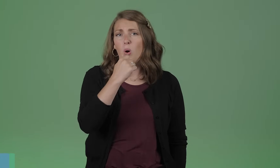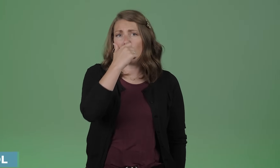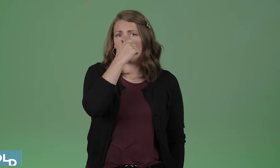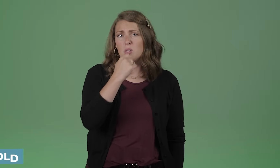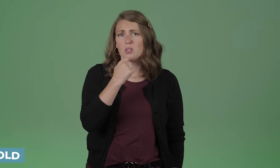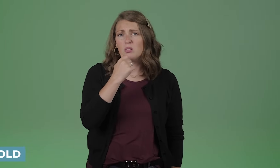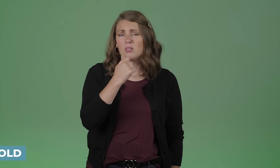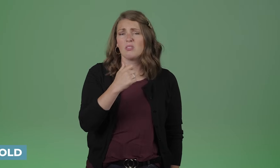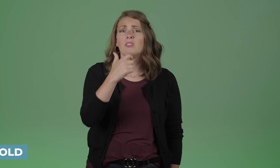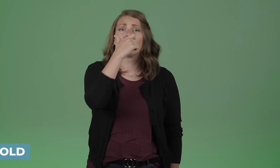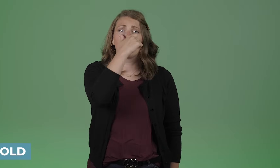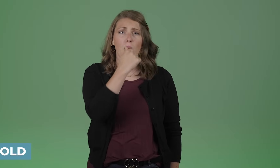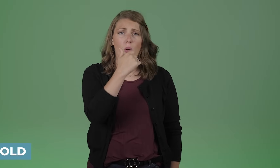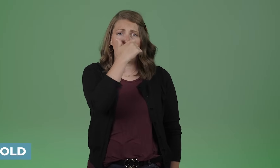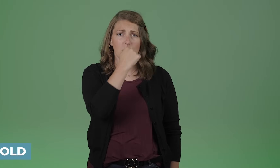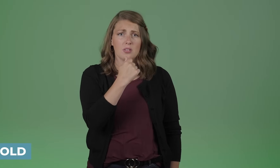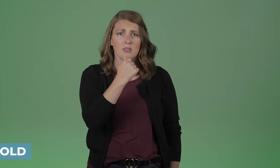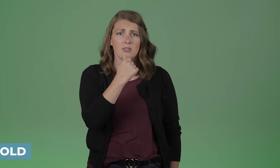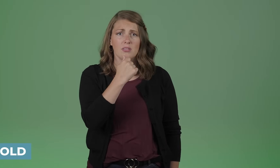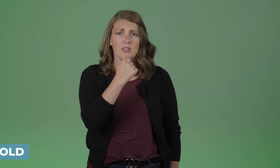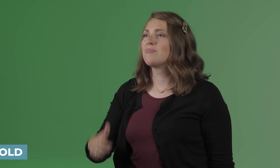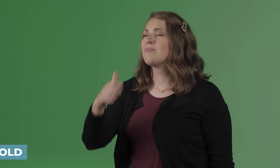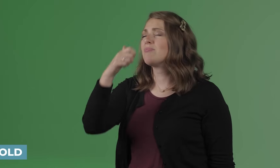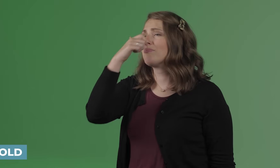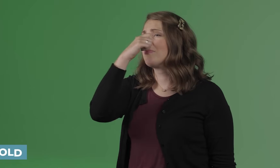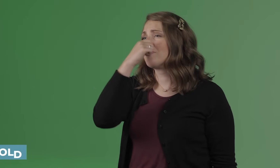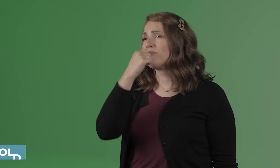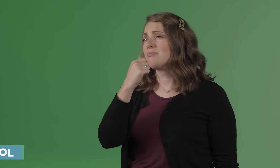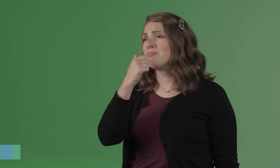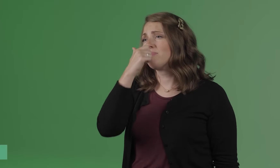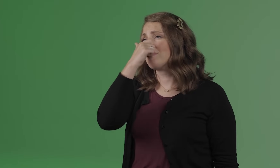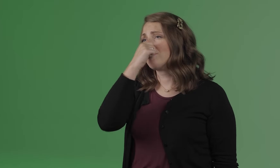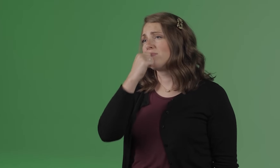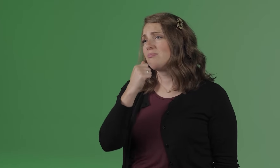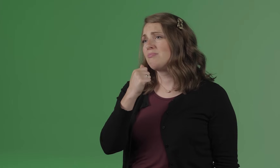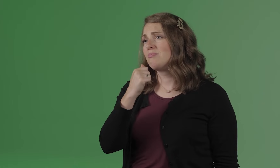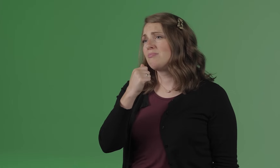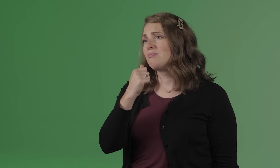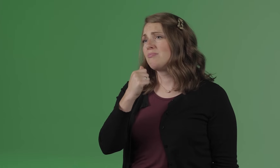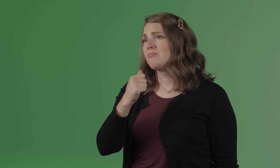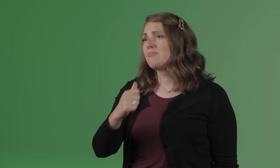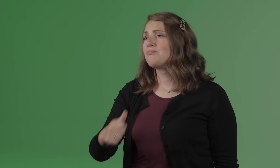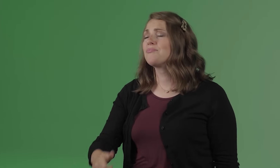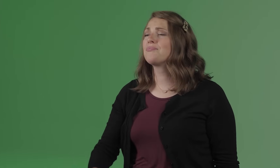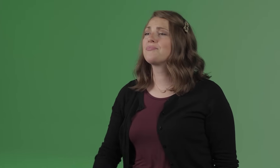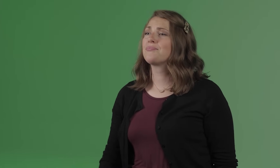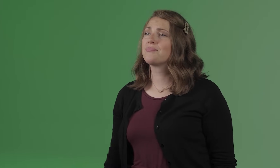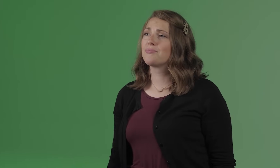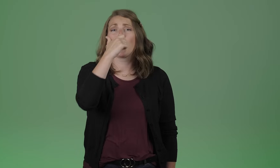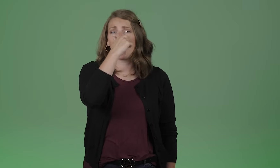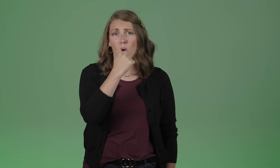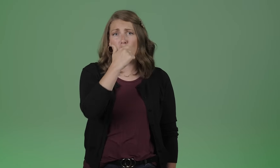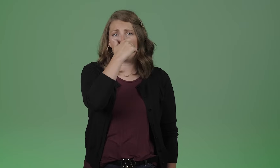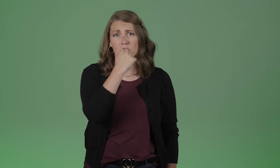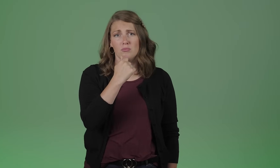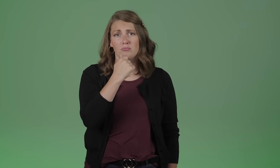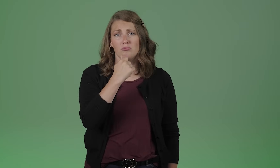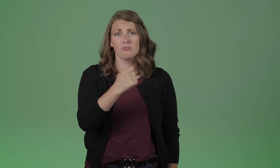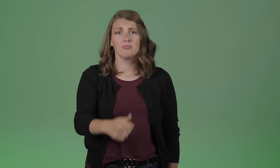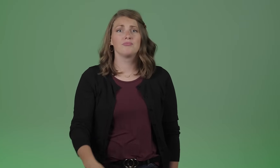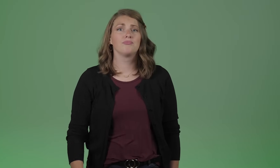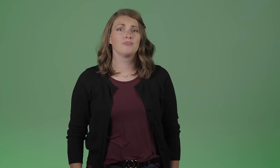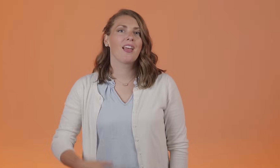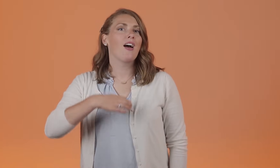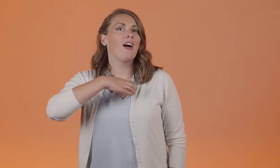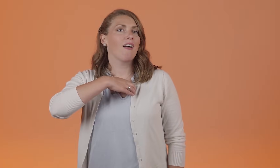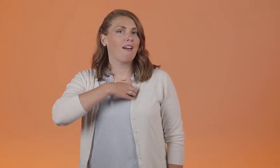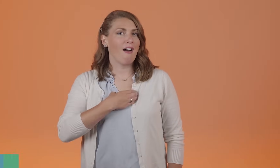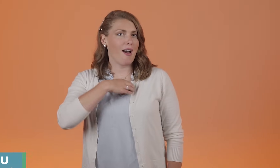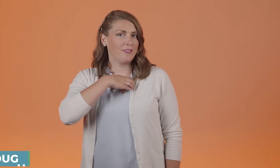'Cold, cold,' you're constantly wiping your nose when you're sick 'cold,' 'Cough,